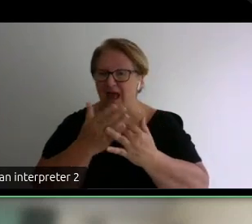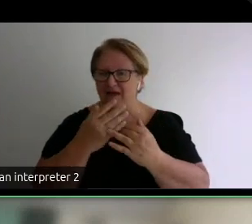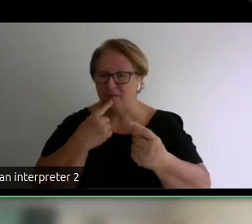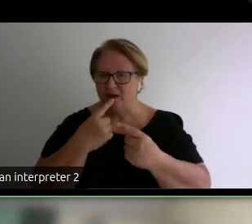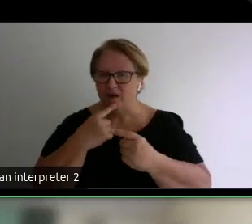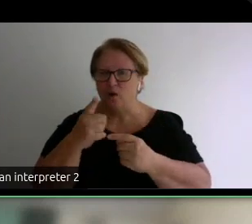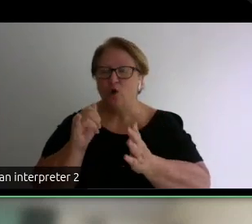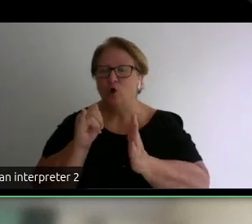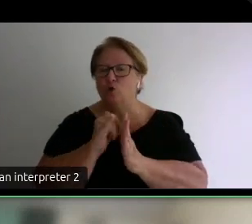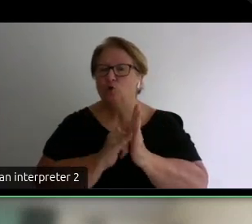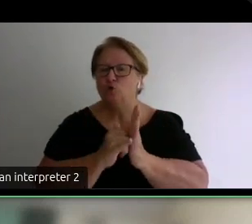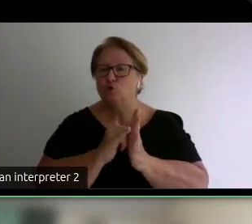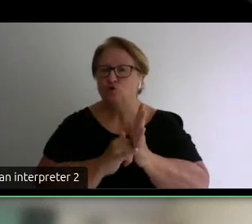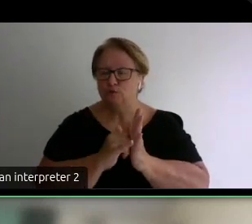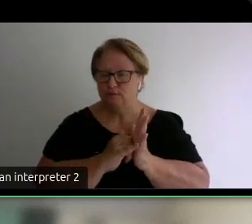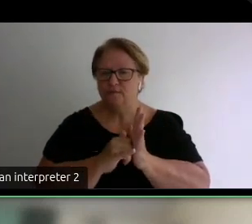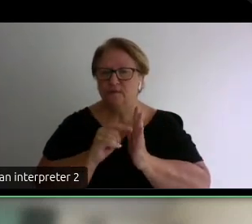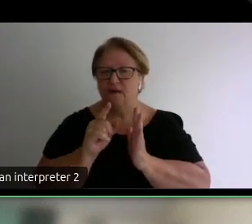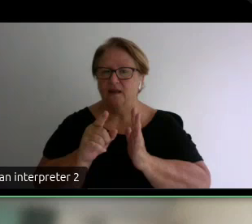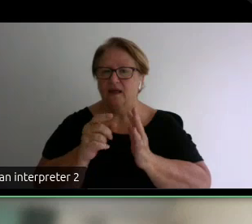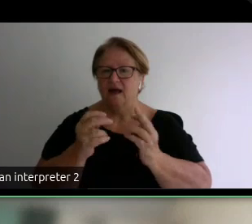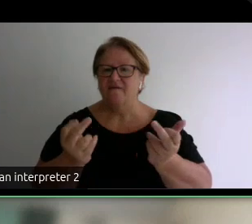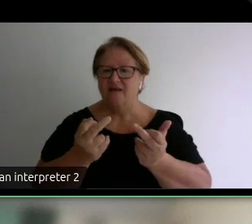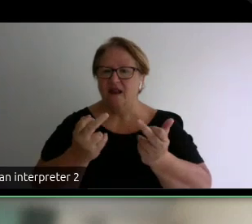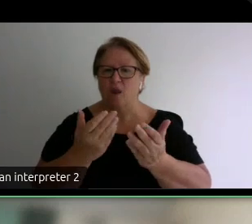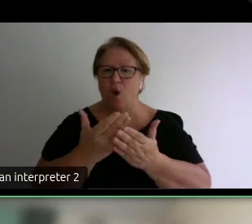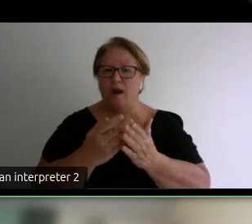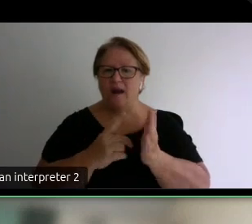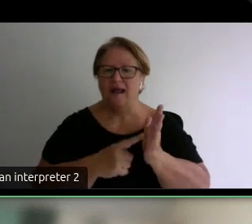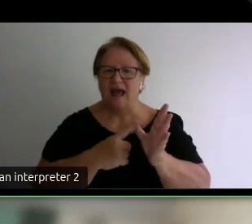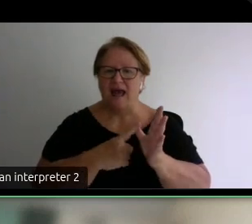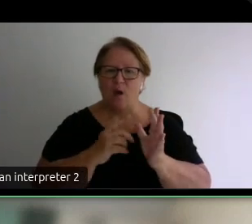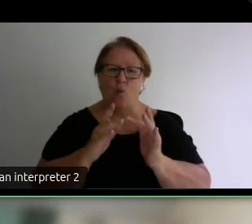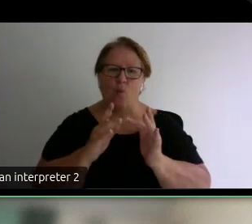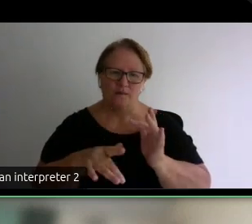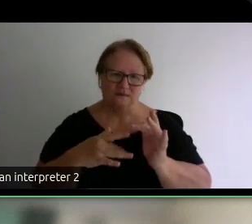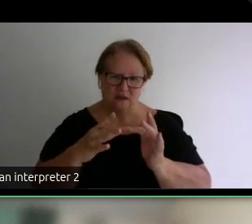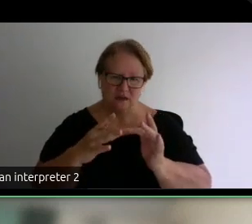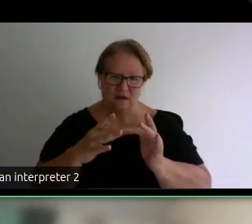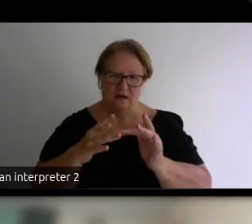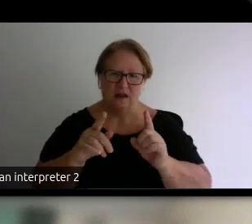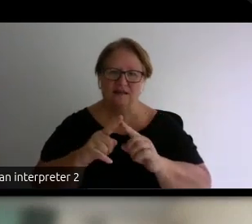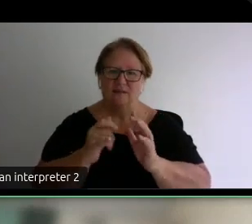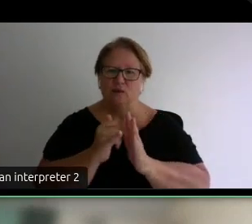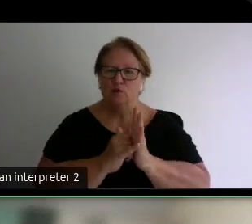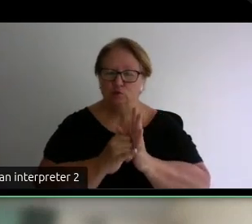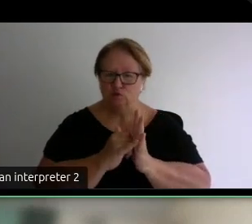videos. These are available on the legal aid website as well as in our YouTube channel. We have